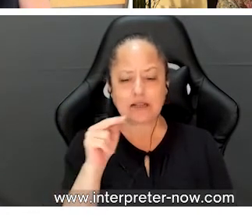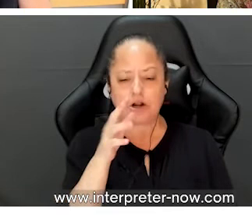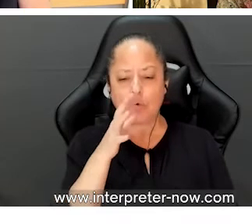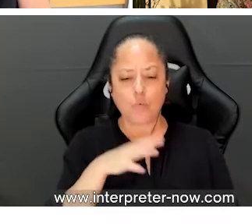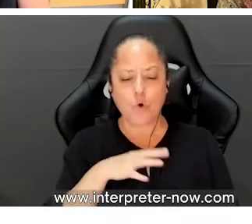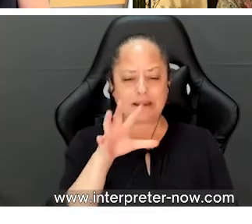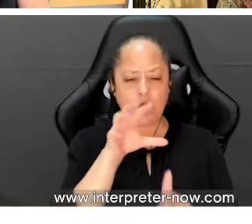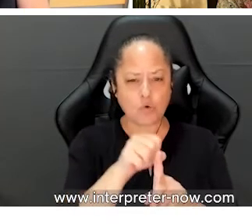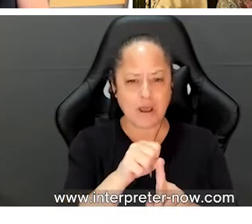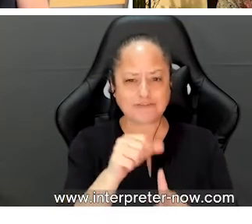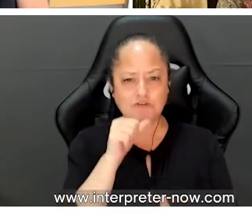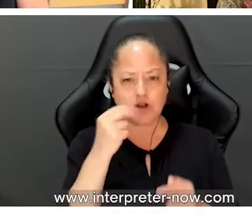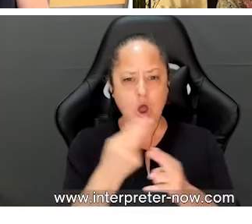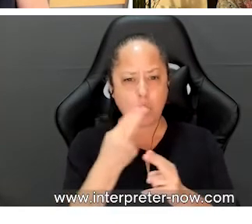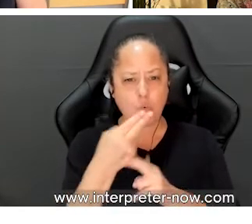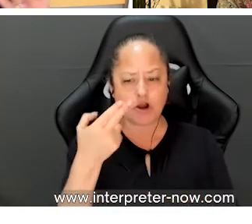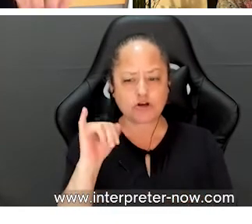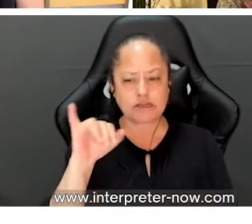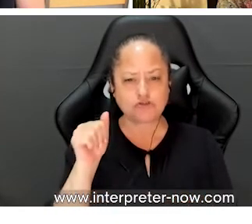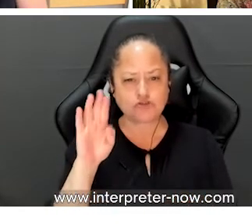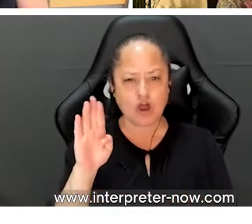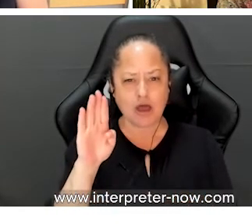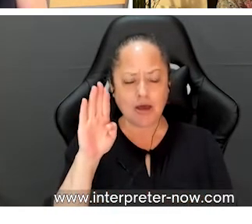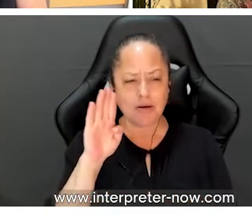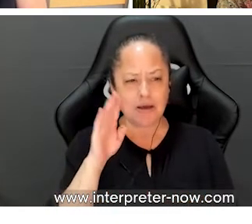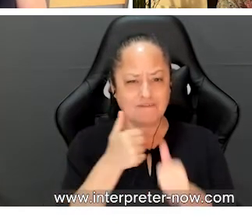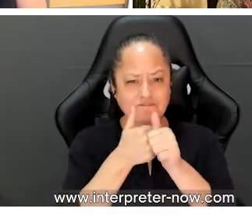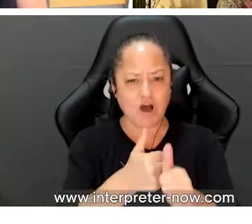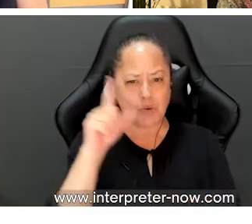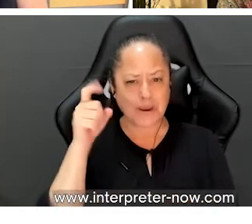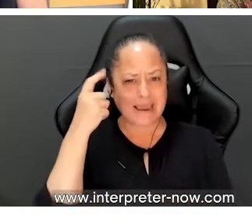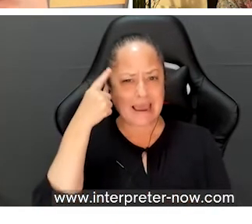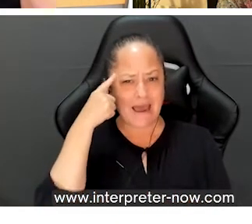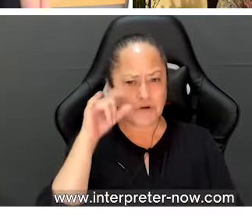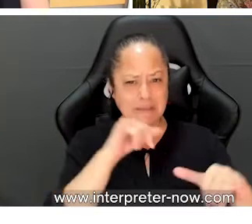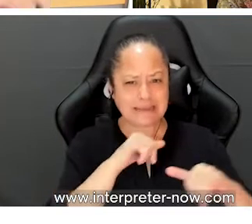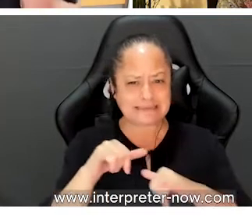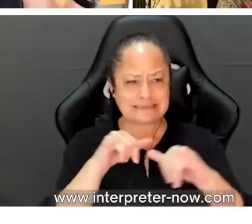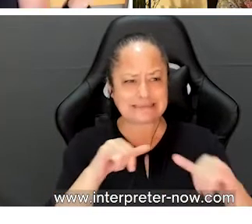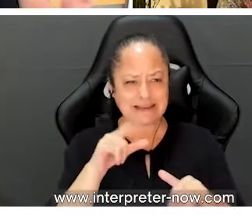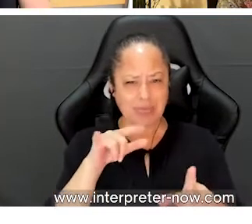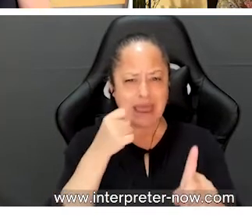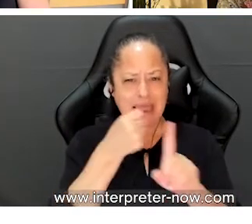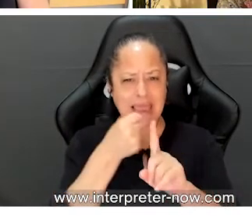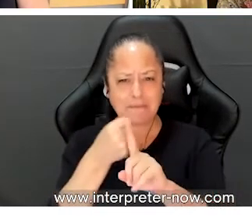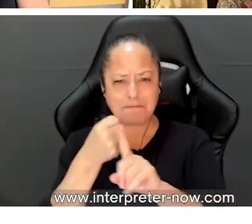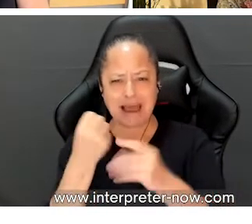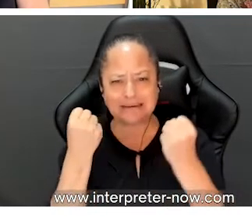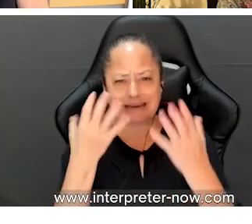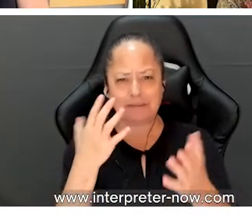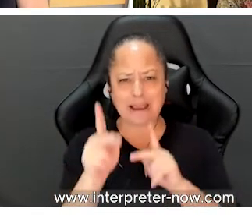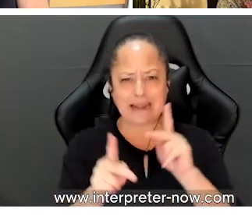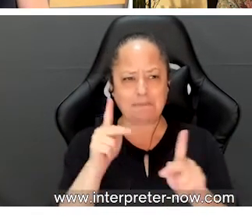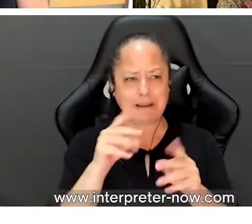This has impacted a lot of people in Iran and around the world.